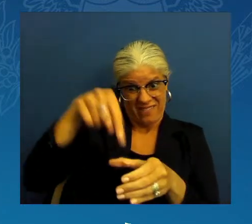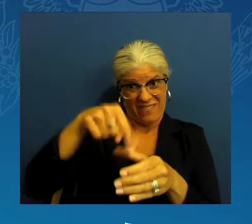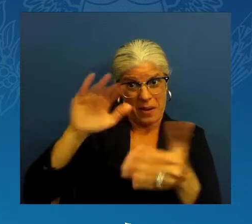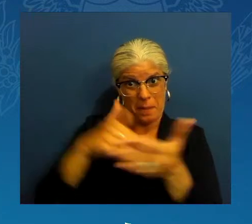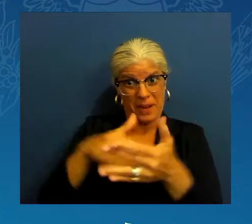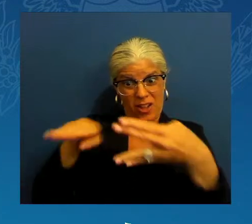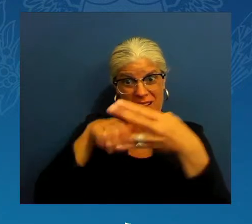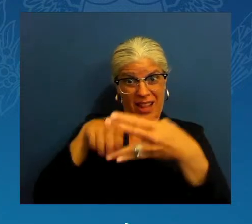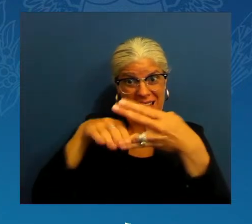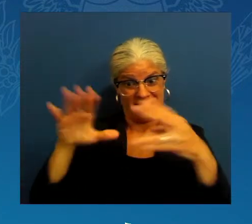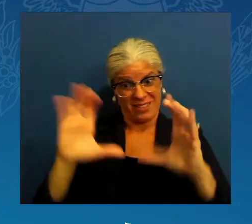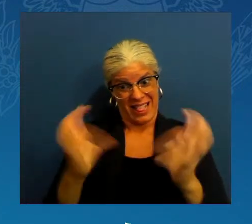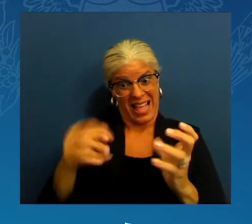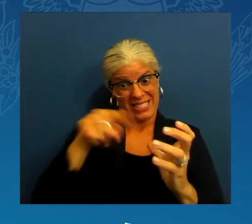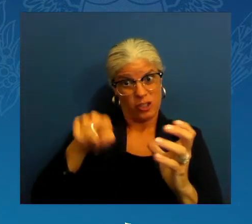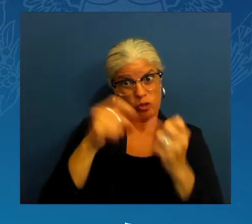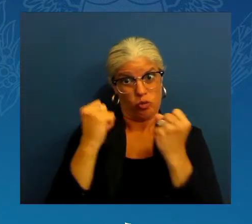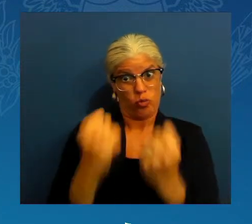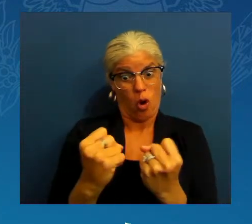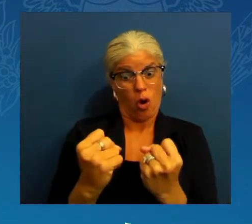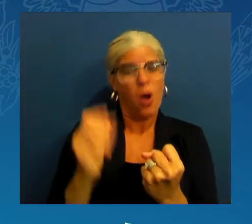There are those who are trying to take us backward.